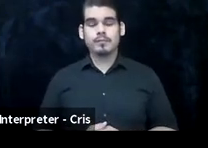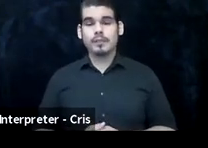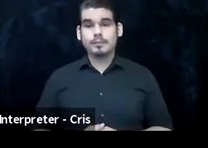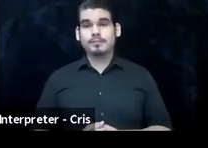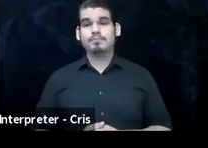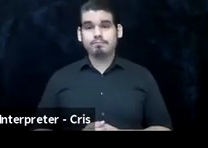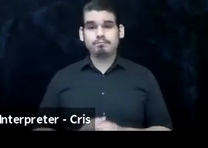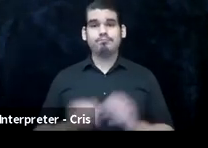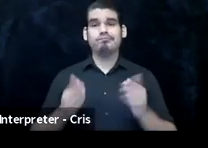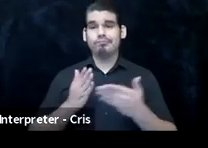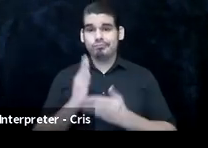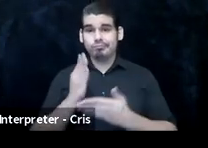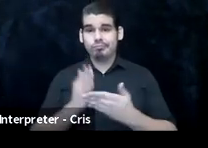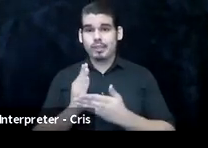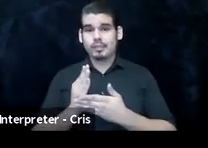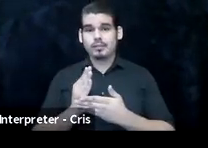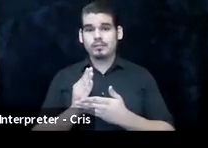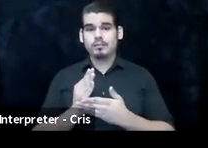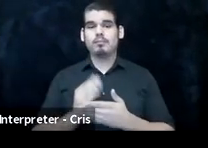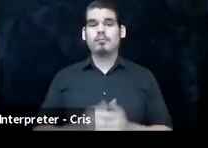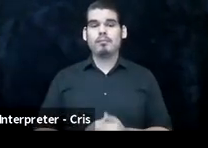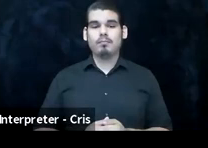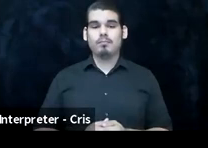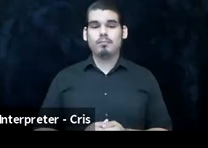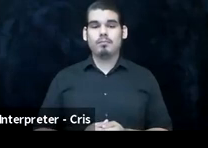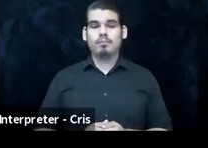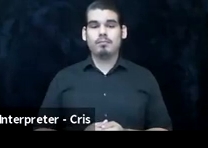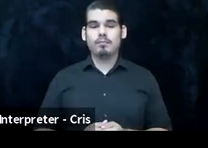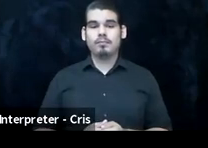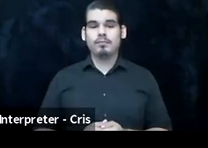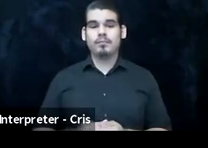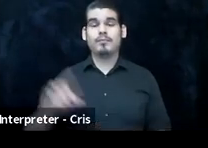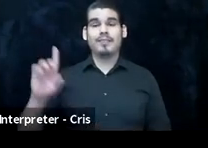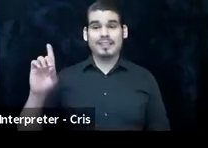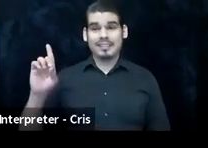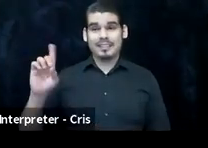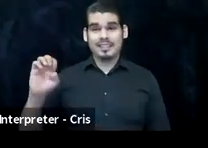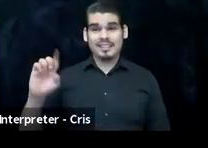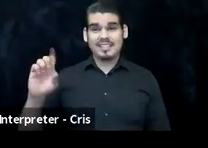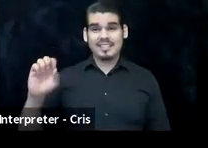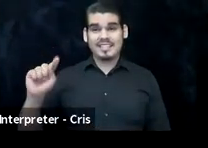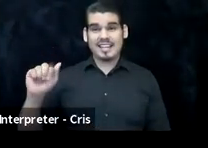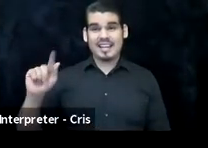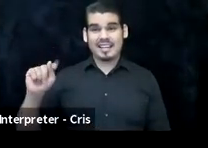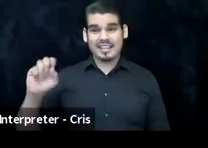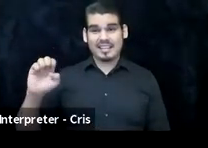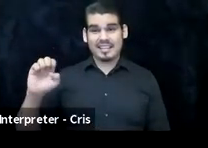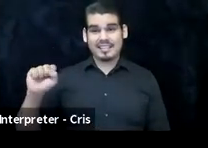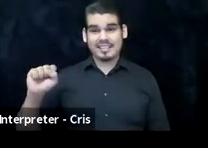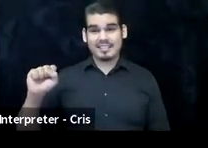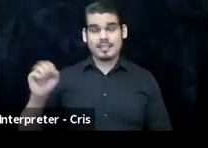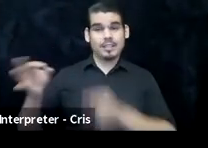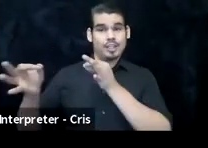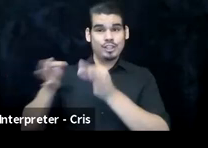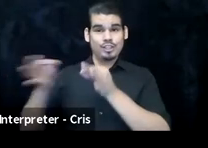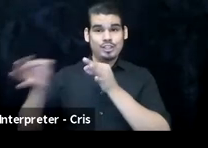Katherine Squire: Oh, and I just got a message the instructions for delegates for poll everywhere it's actually going up today, so you should be receiving an email shortly.